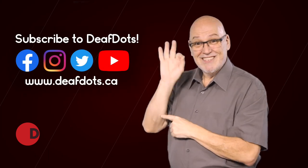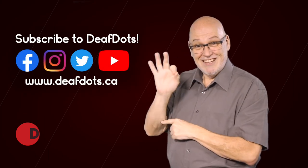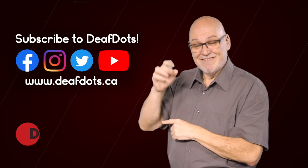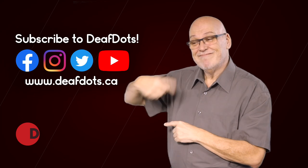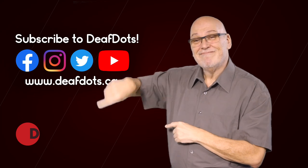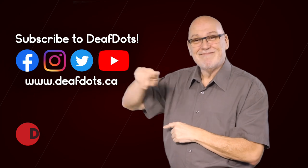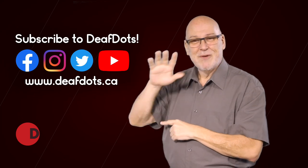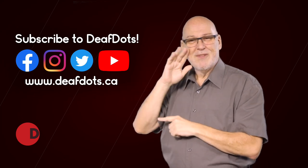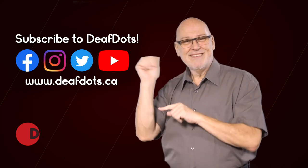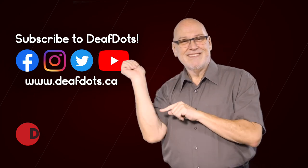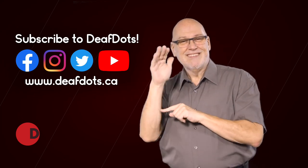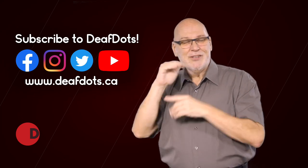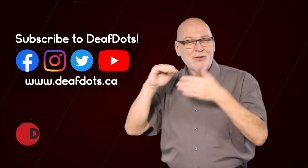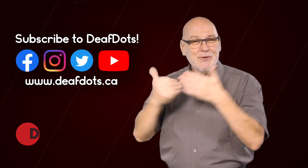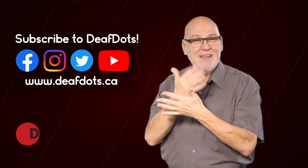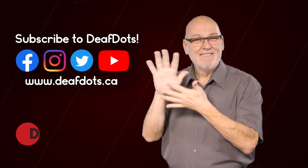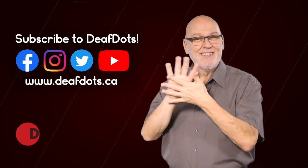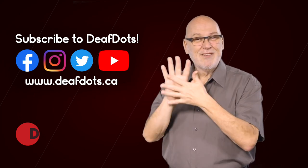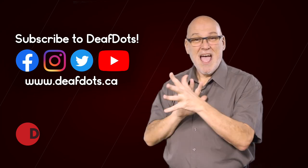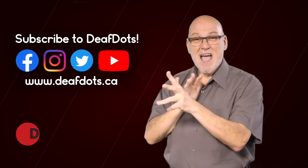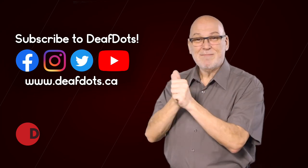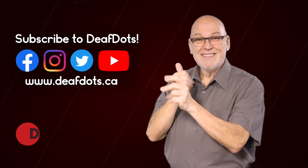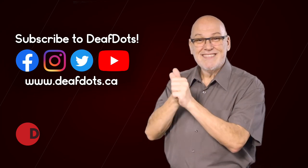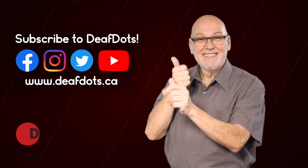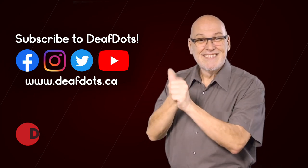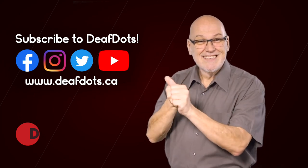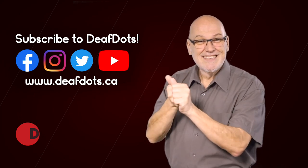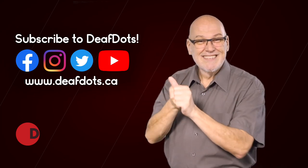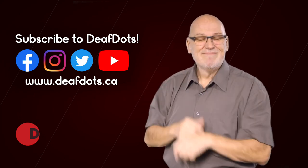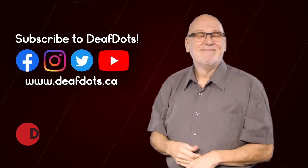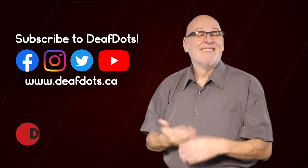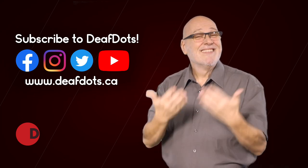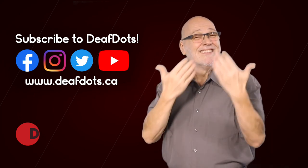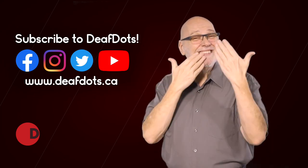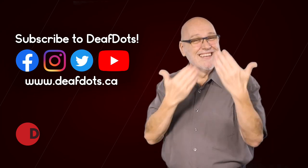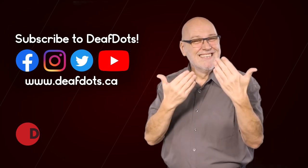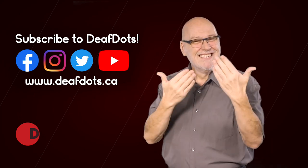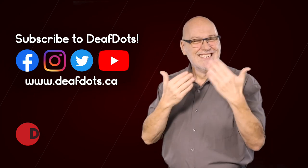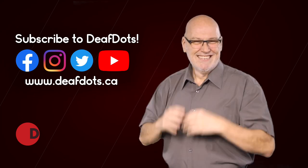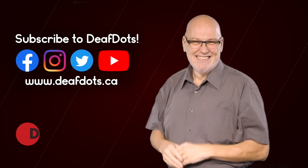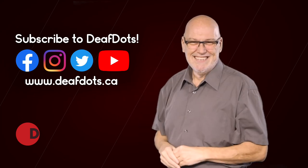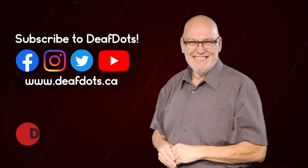DeafDots to get new video updates!